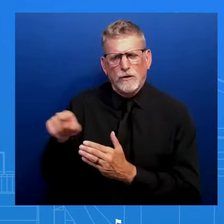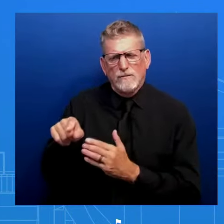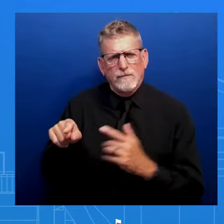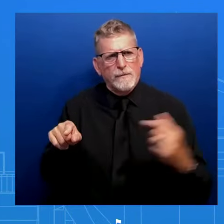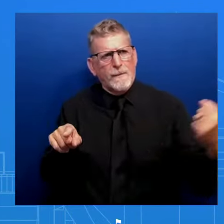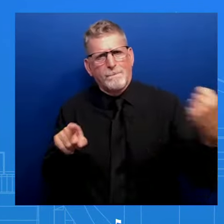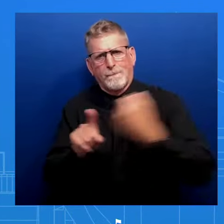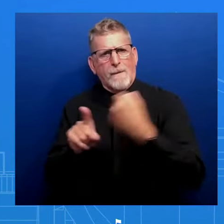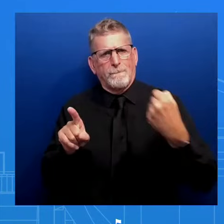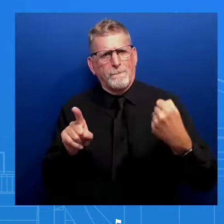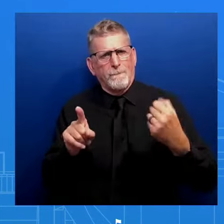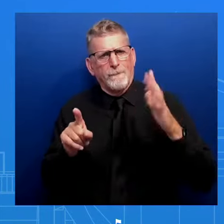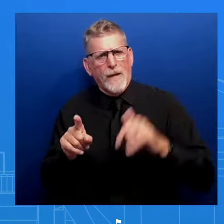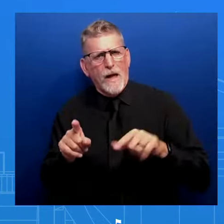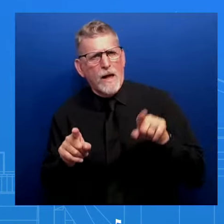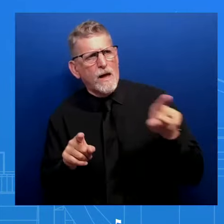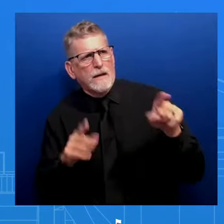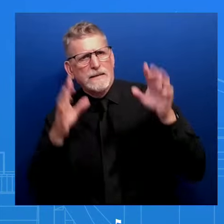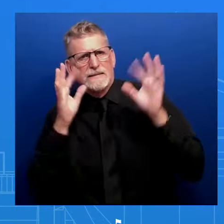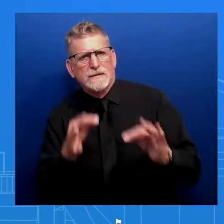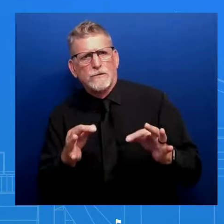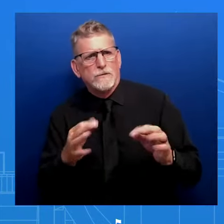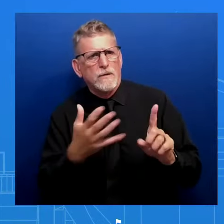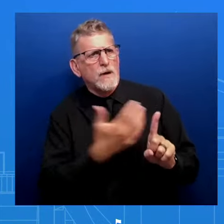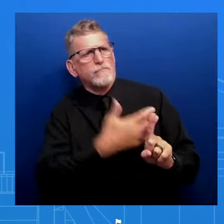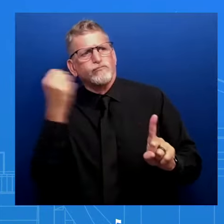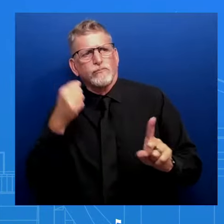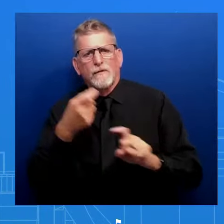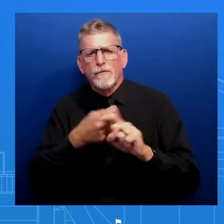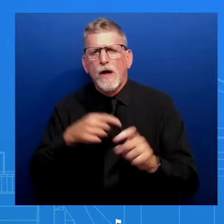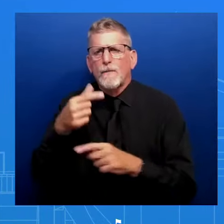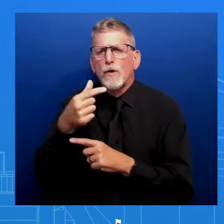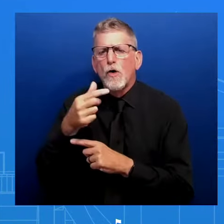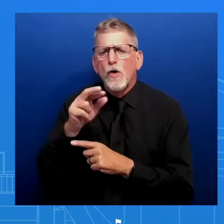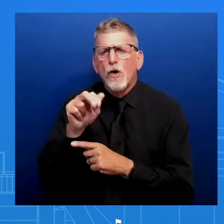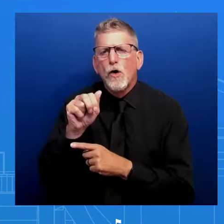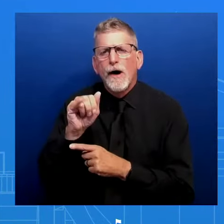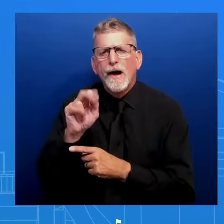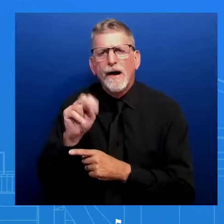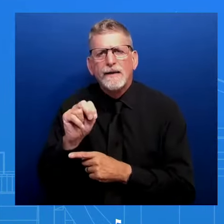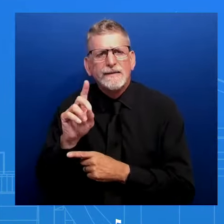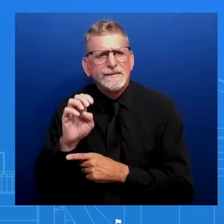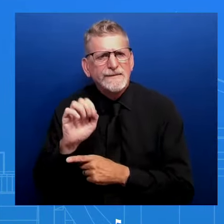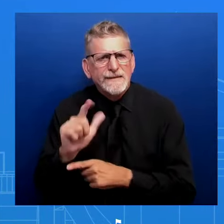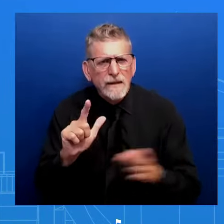is going to have on African nations. So much of that grain that was getting out of Odesa